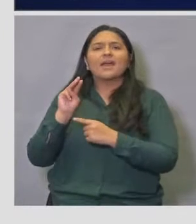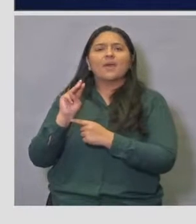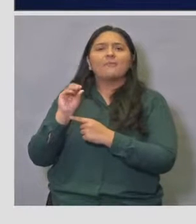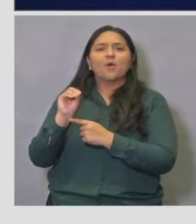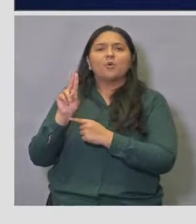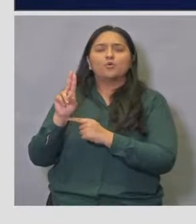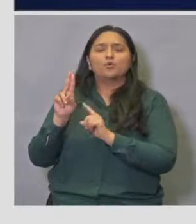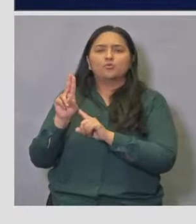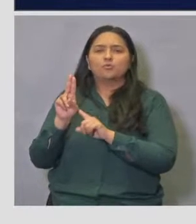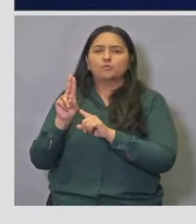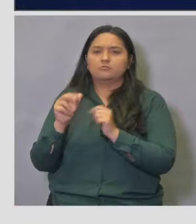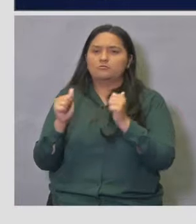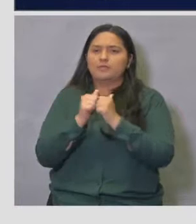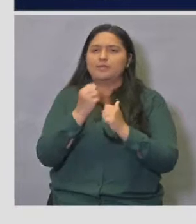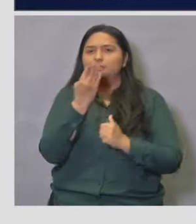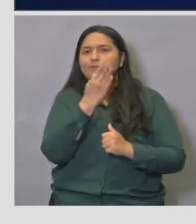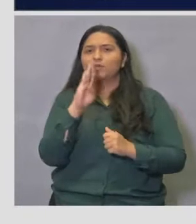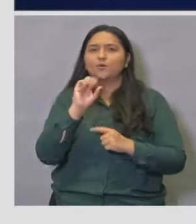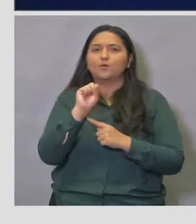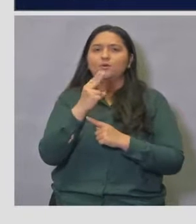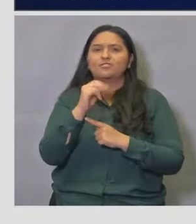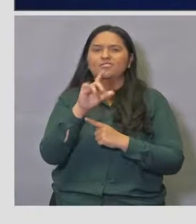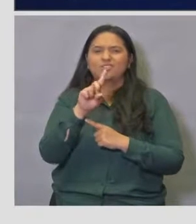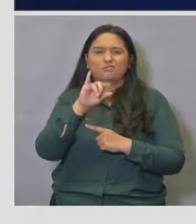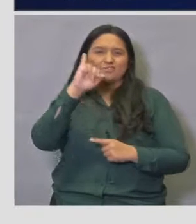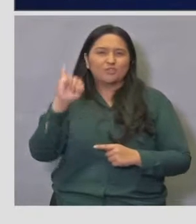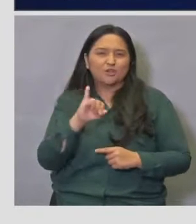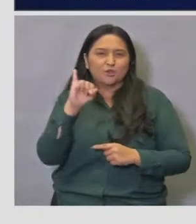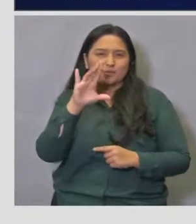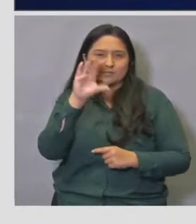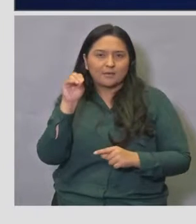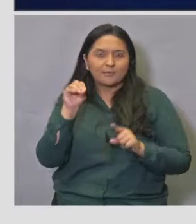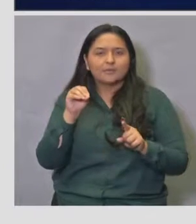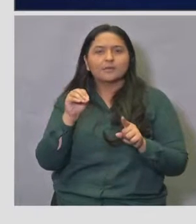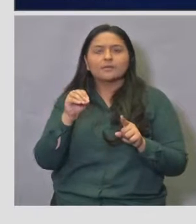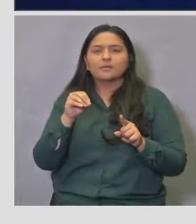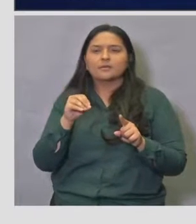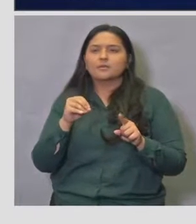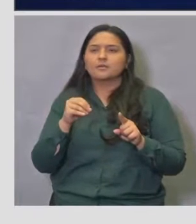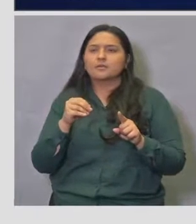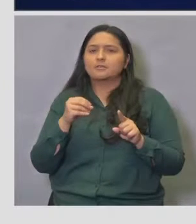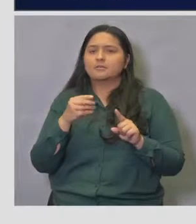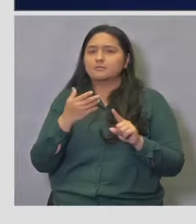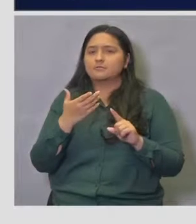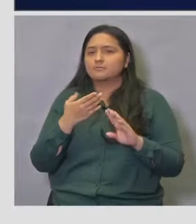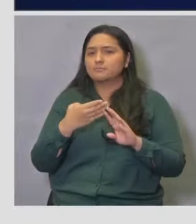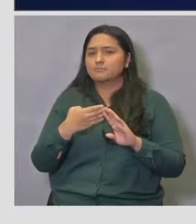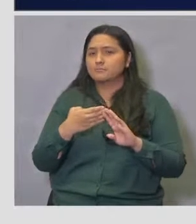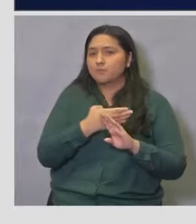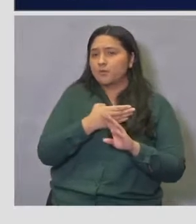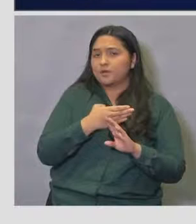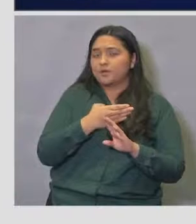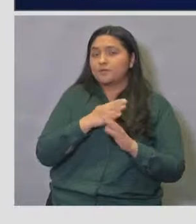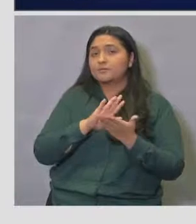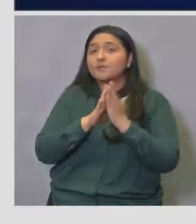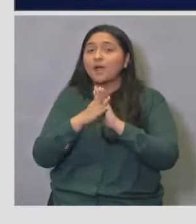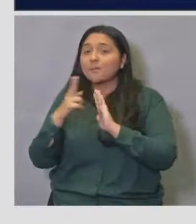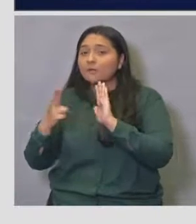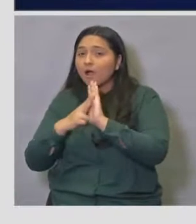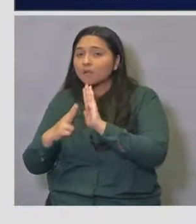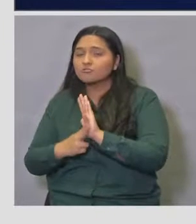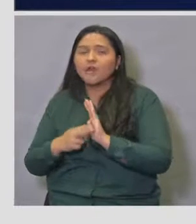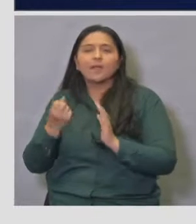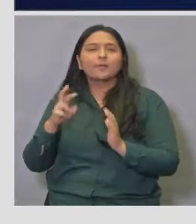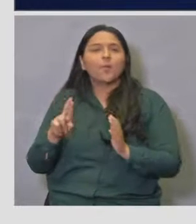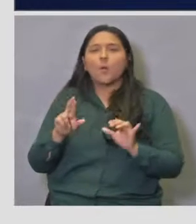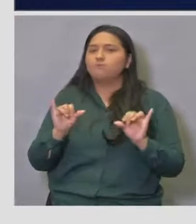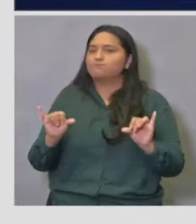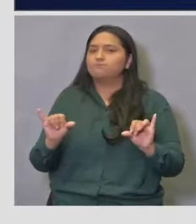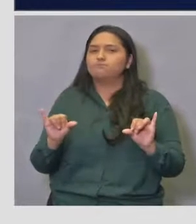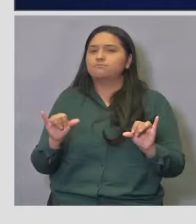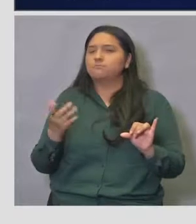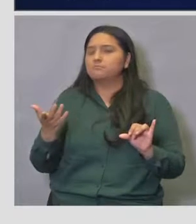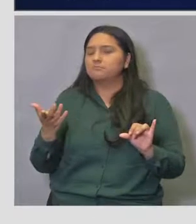THE MOU WITH BLUE SHIELD,